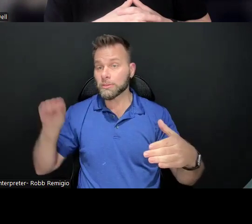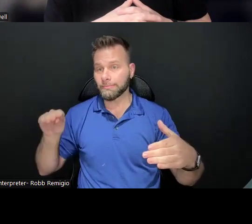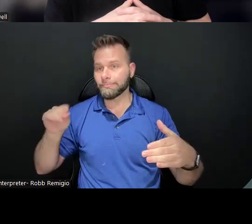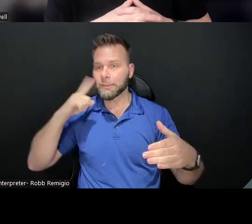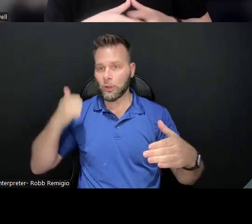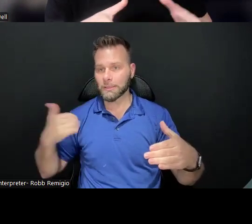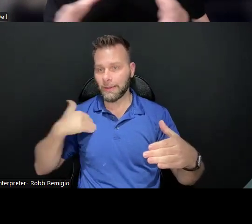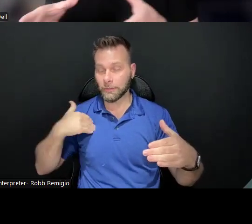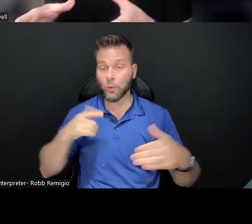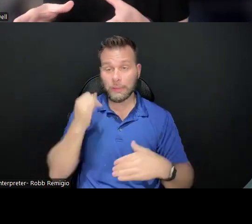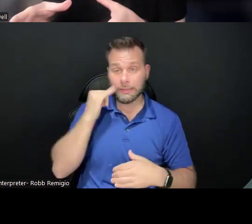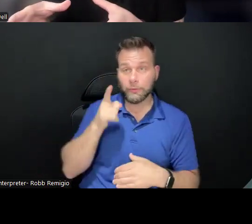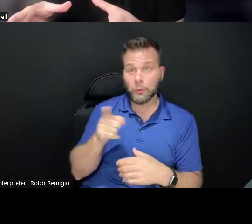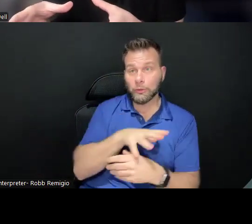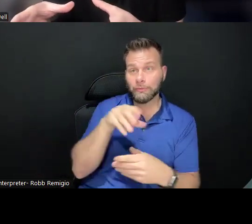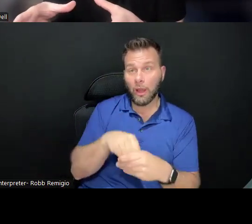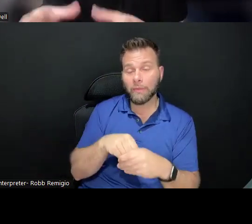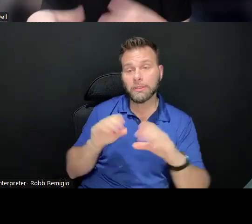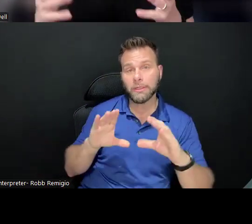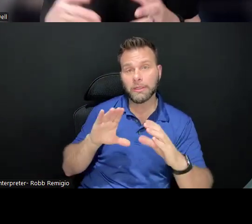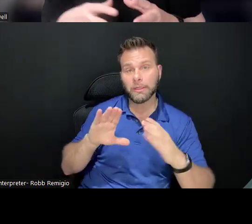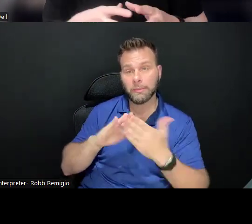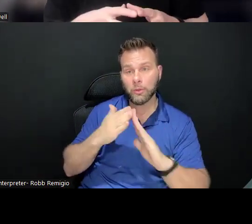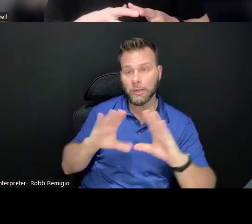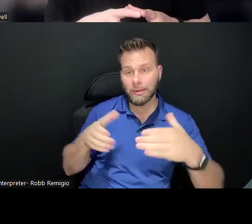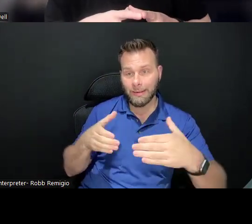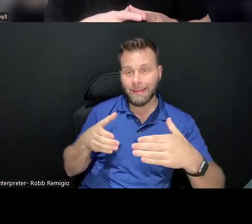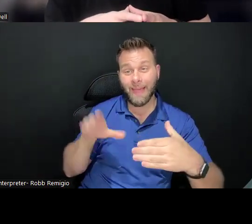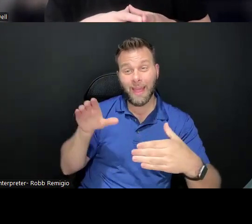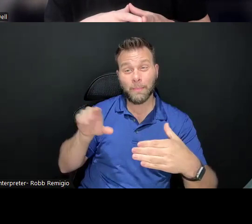So, obviously, if you are in a community that is heavily skewed